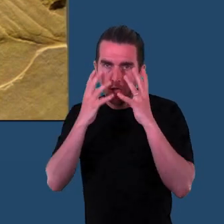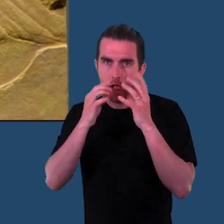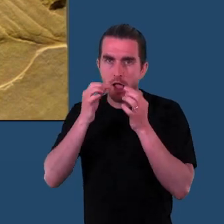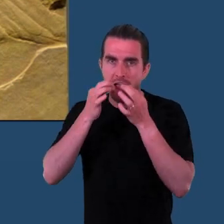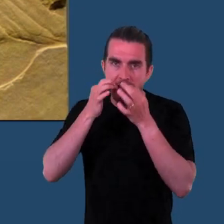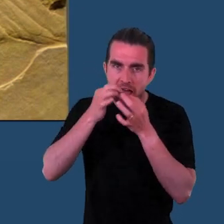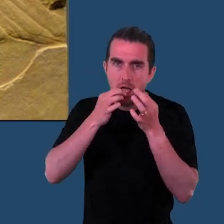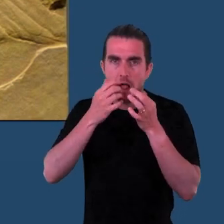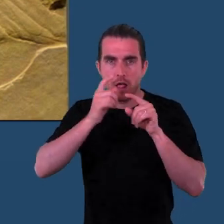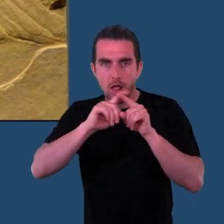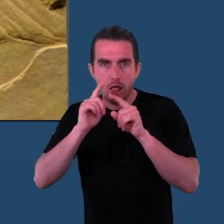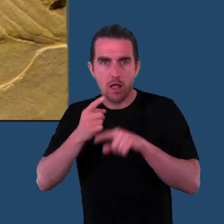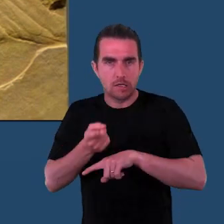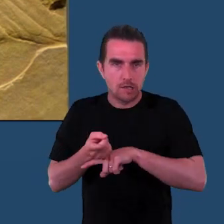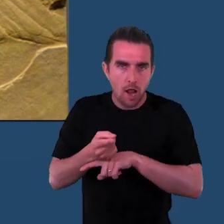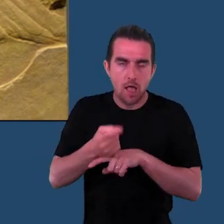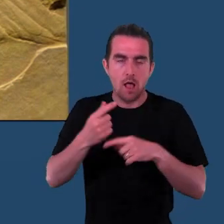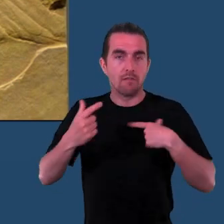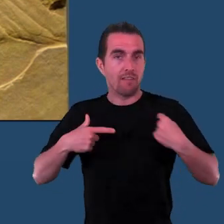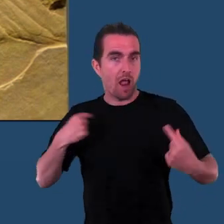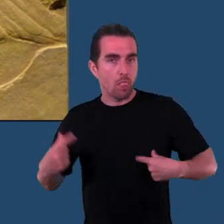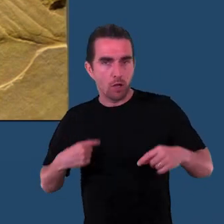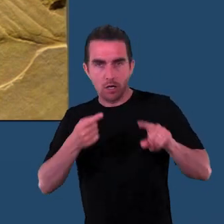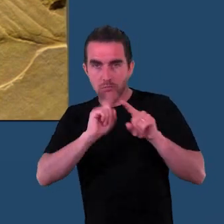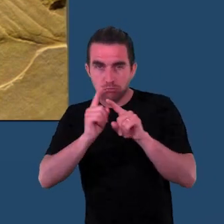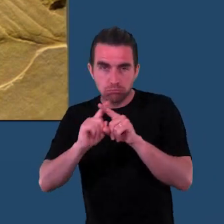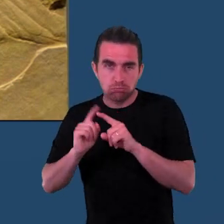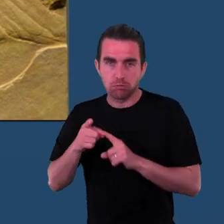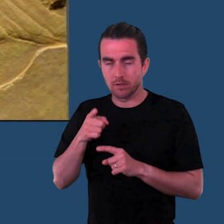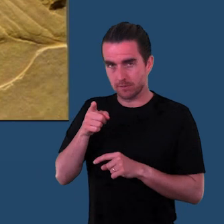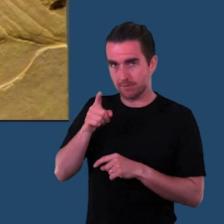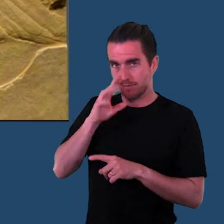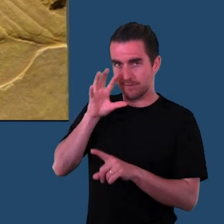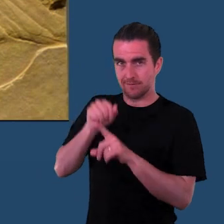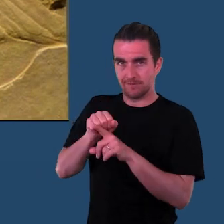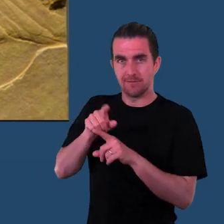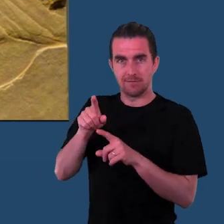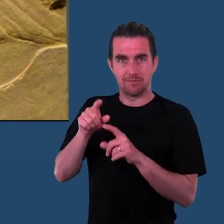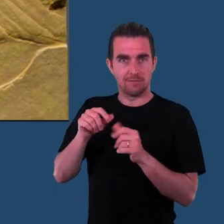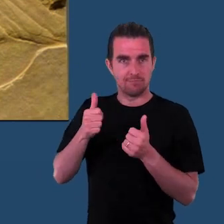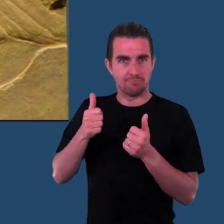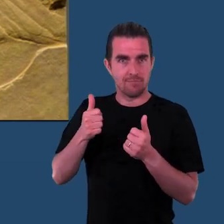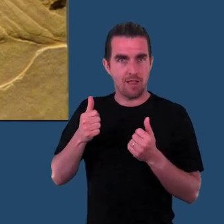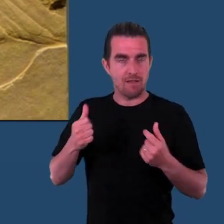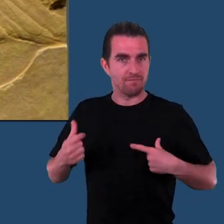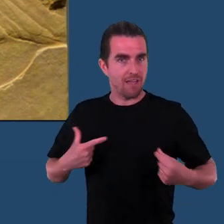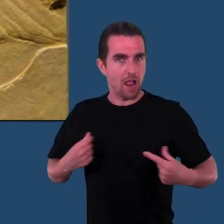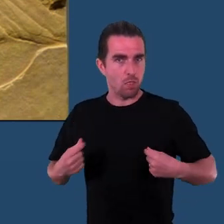and a long, bony tail, but it's clearly got feathers, well-developed feathers,